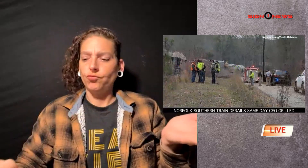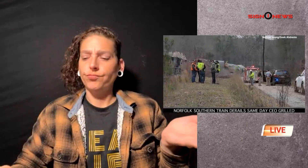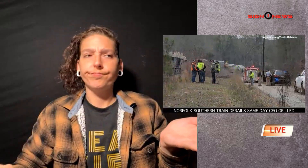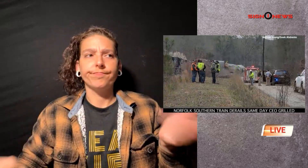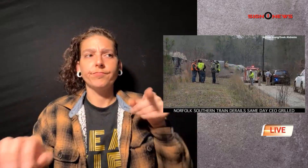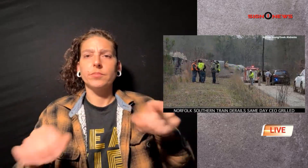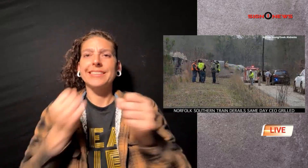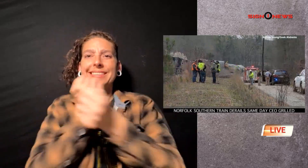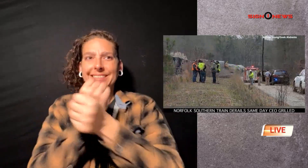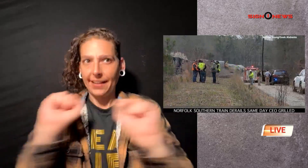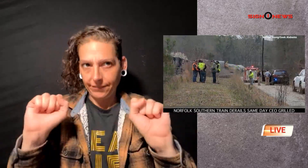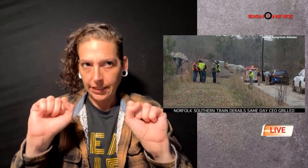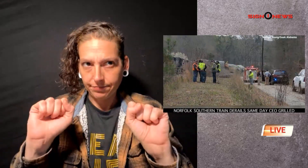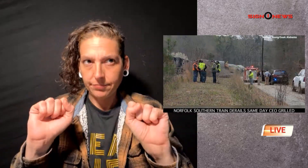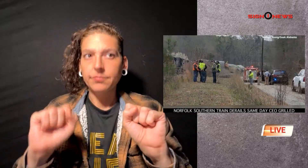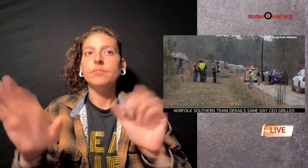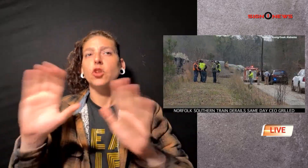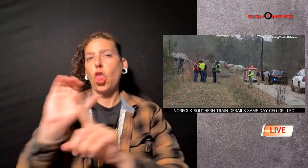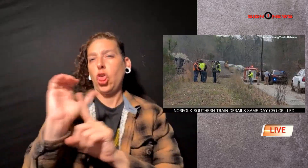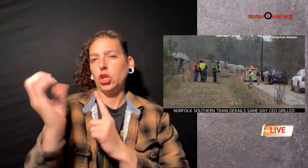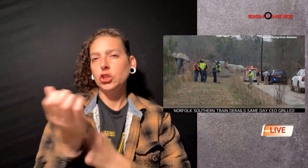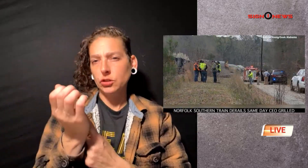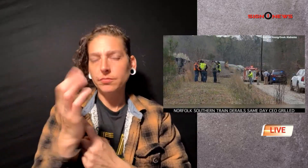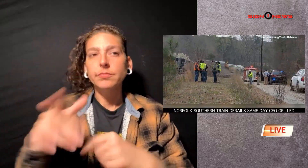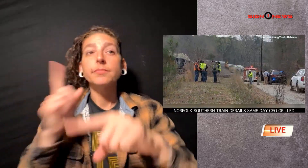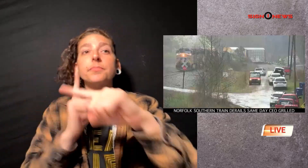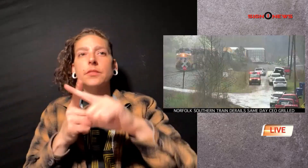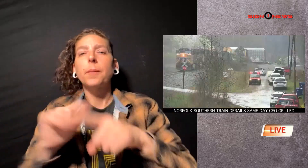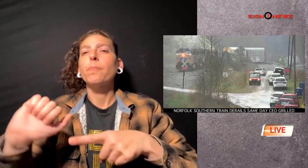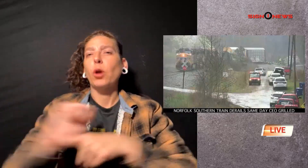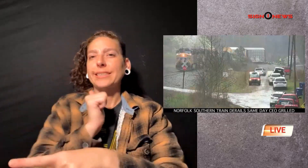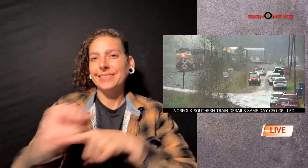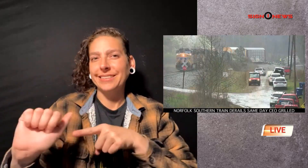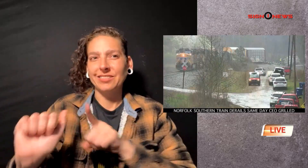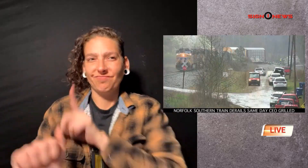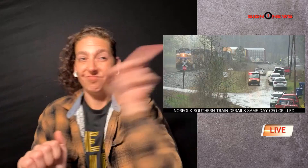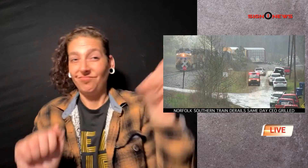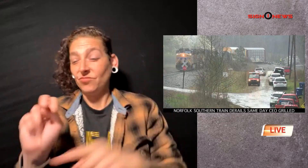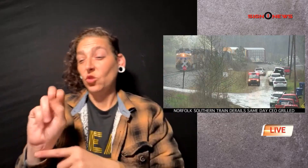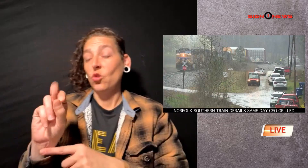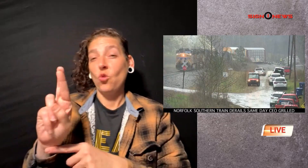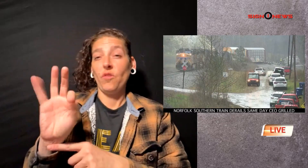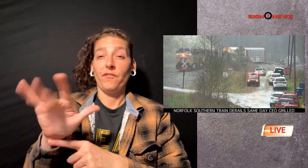and an investigation into the safety culture and practices at Norfolk Southern